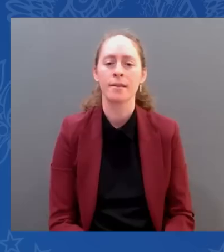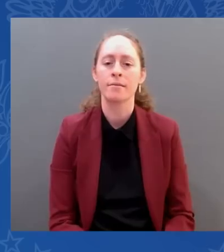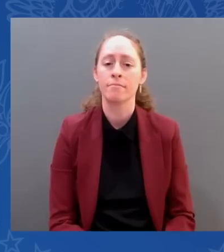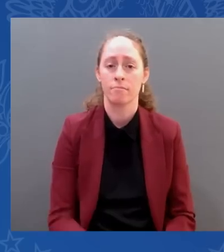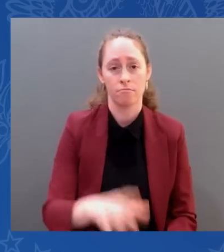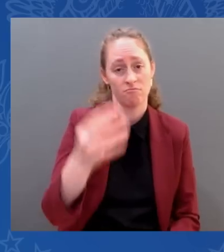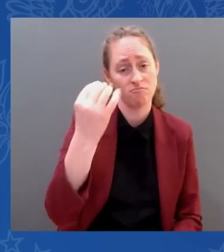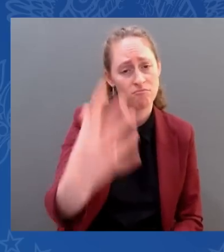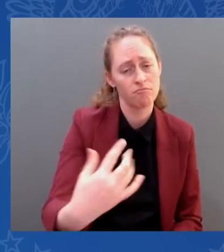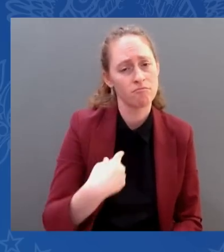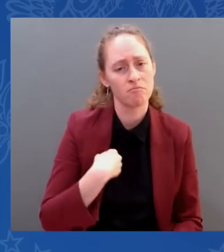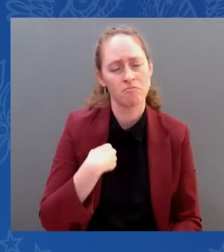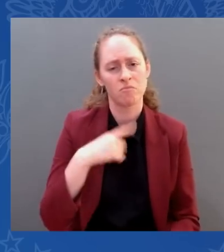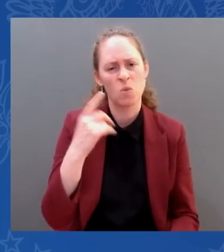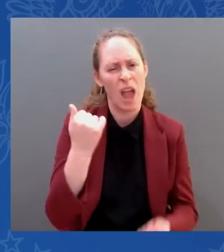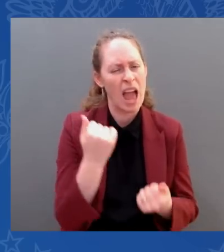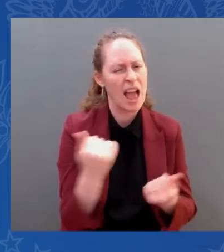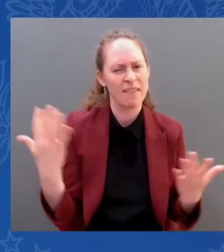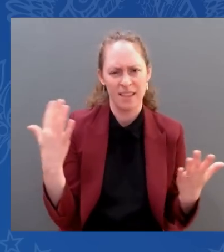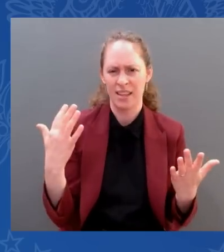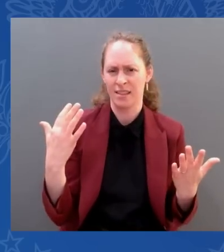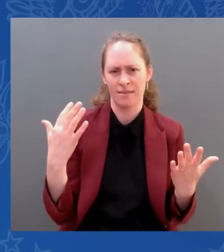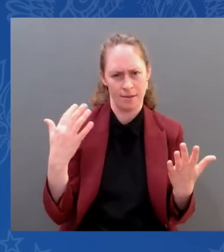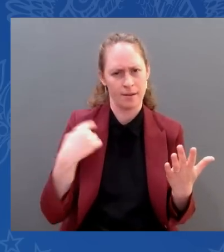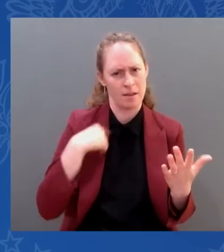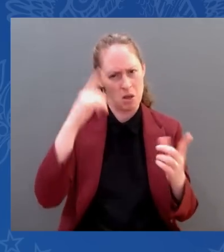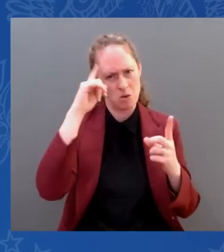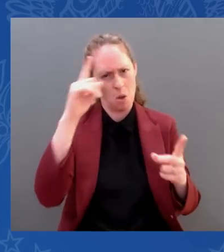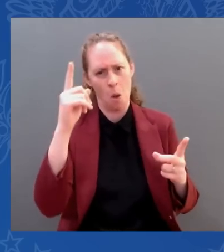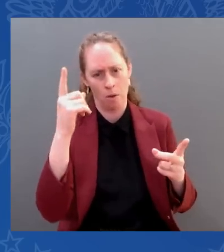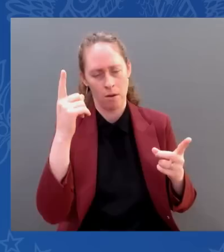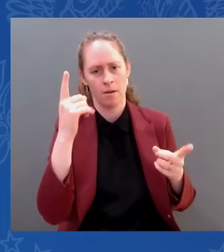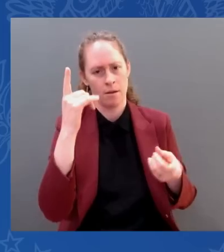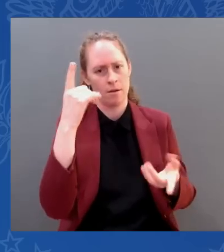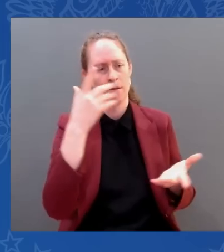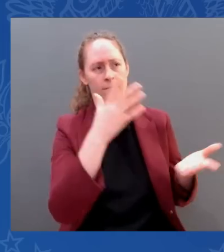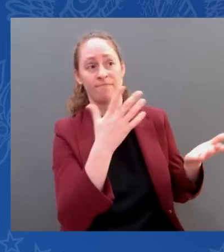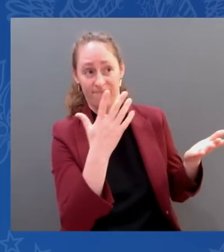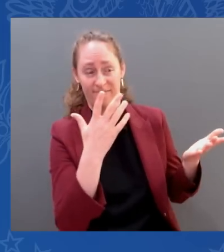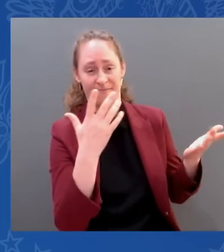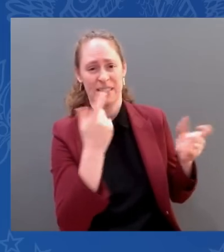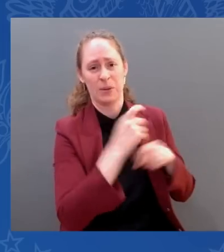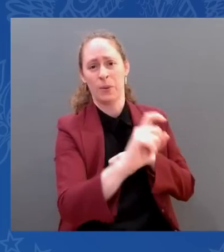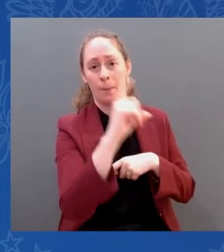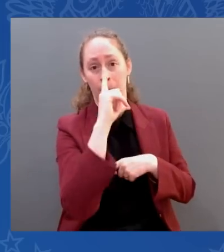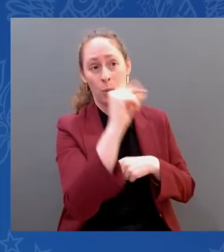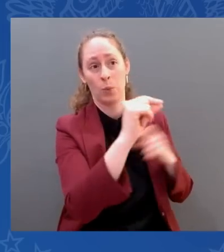I led the world to coordinate the largest release of global oil reserves in history -- 240 million barrels --